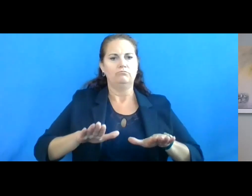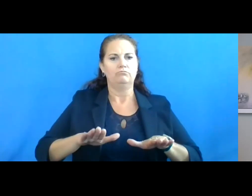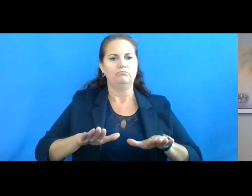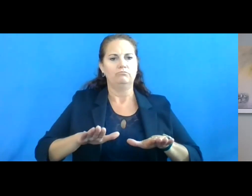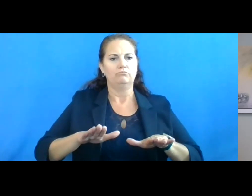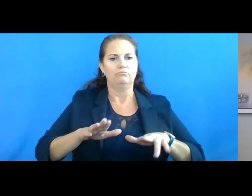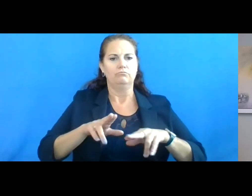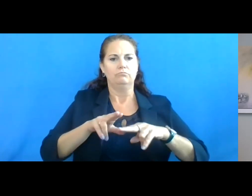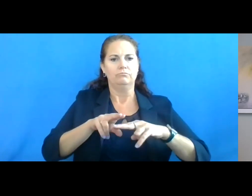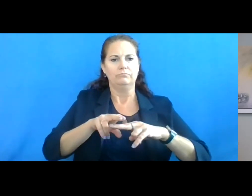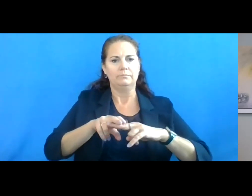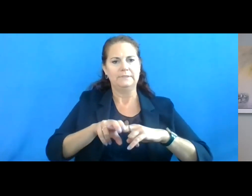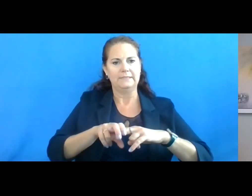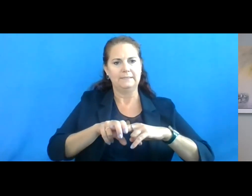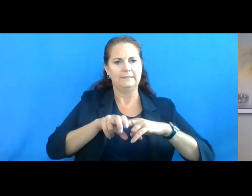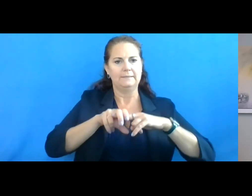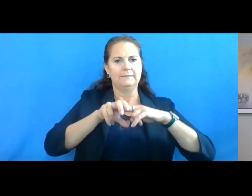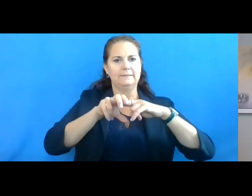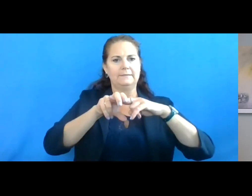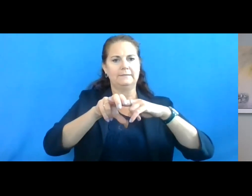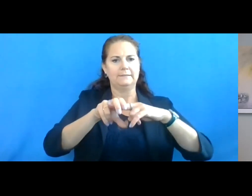Seated where you're seated.